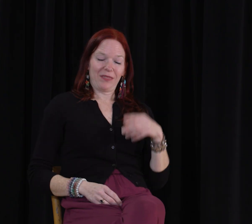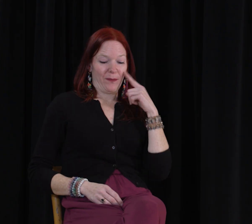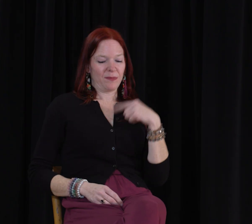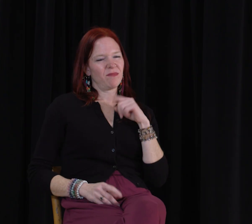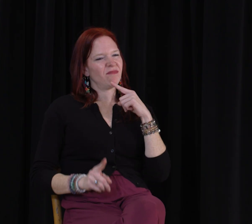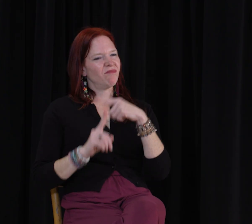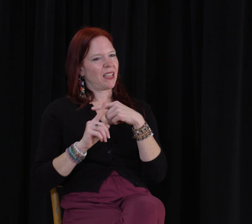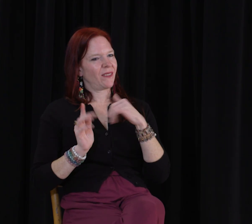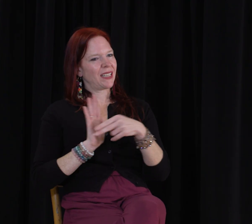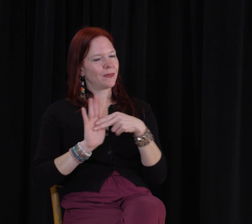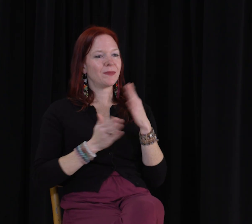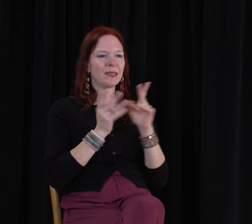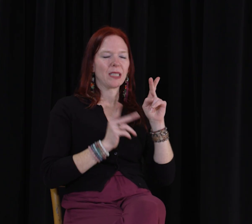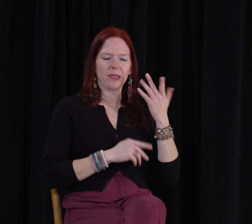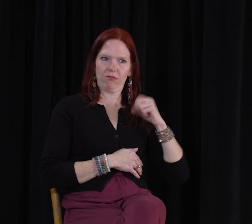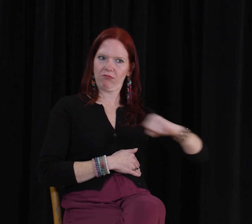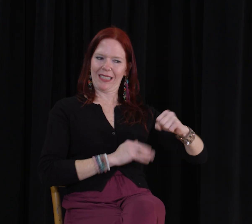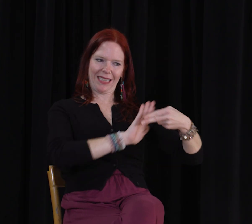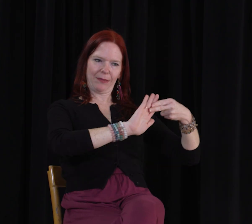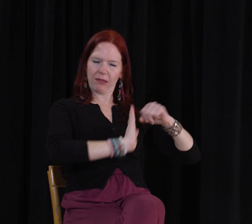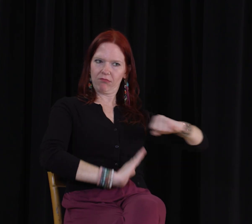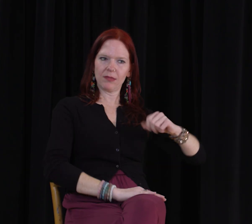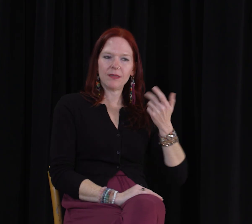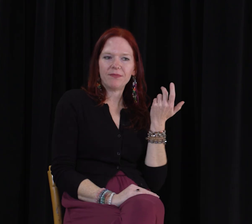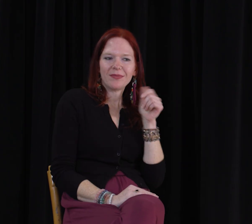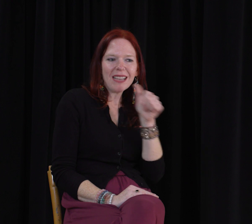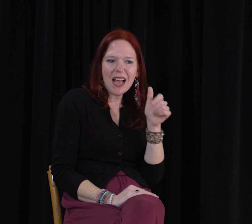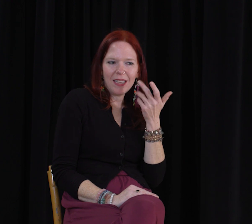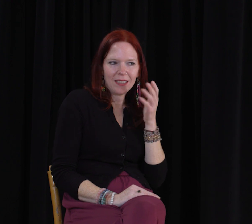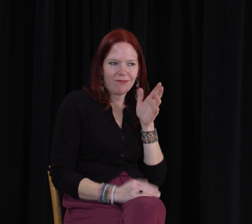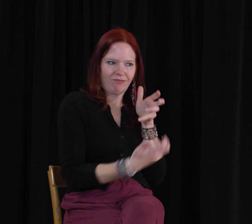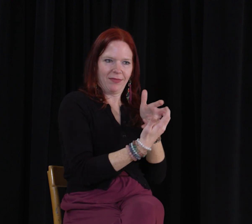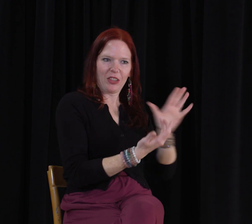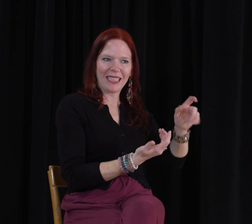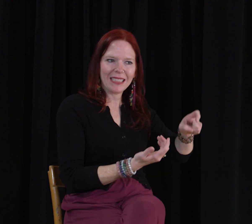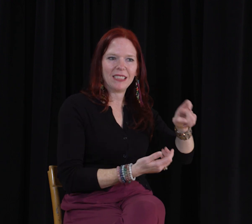For me, it’s really good to have a label, but a lot of people resist it because it doesn’t fit their needs.